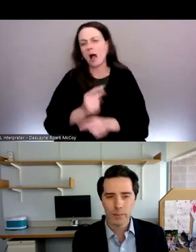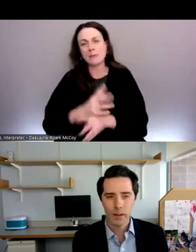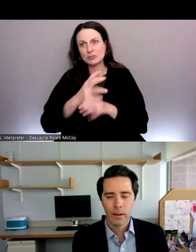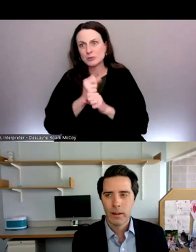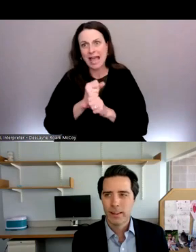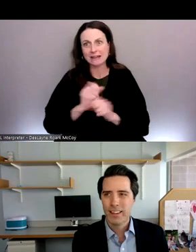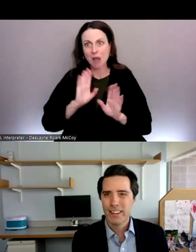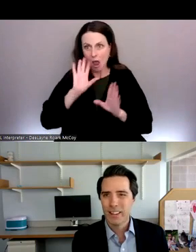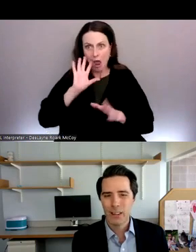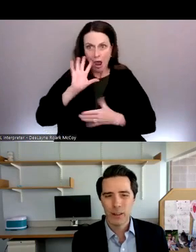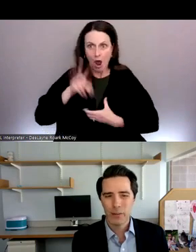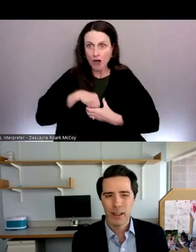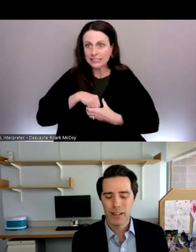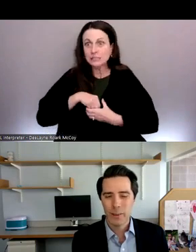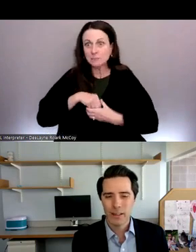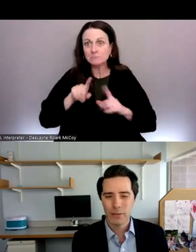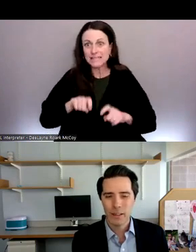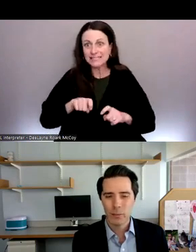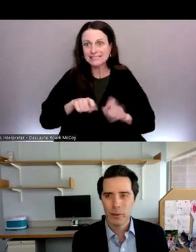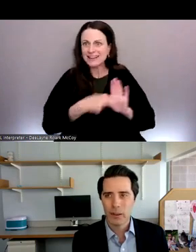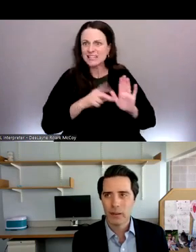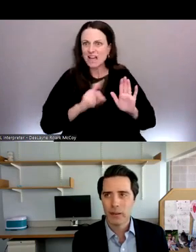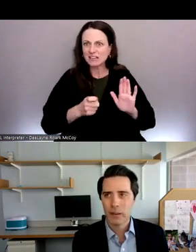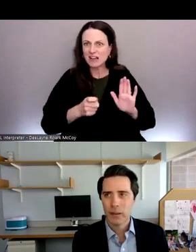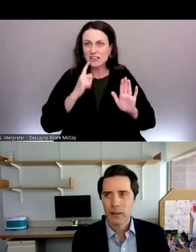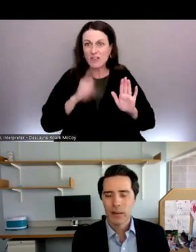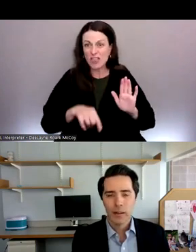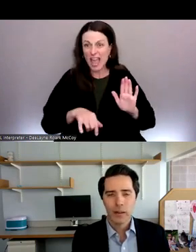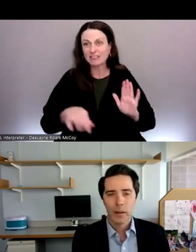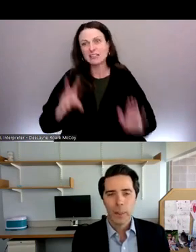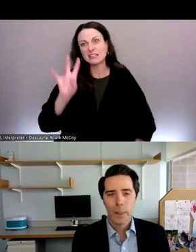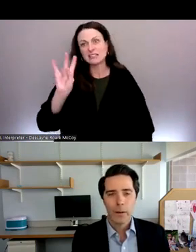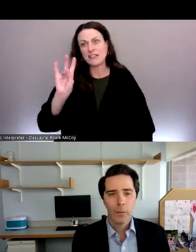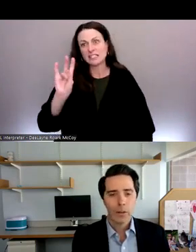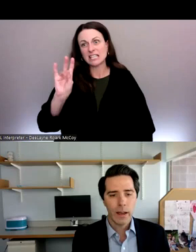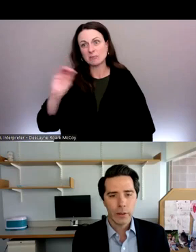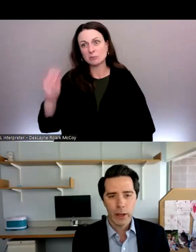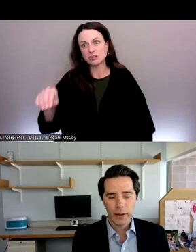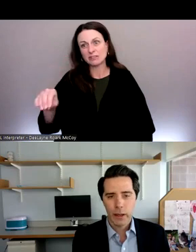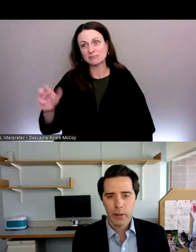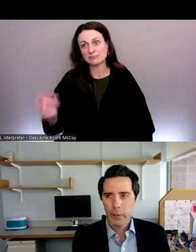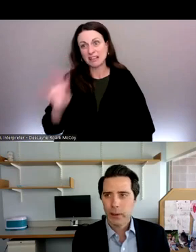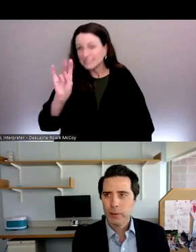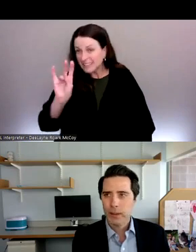the diagnostic rate for that is about 17 percent